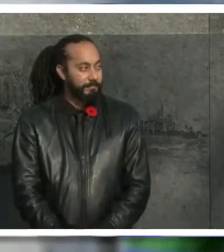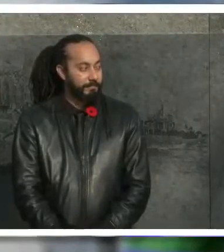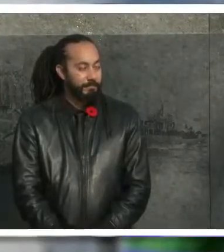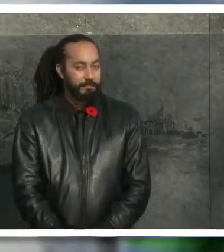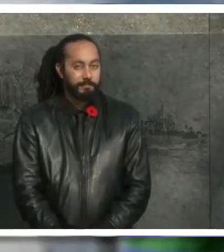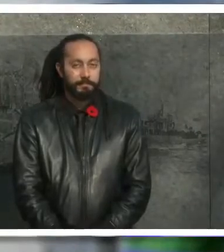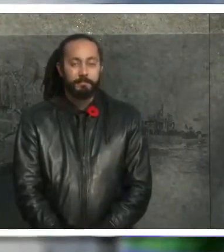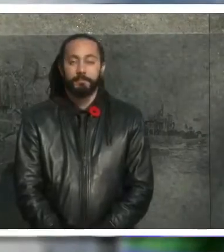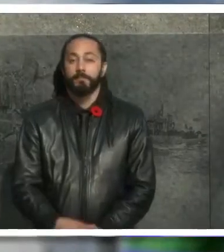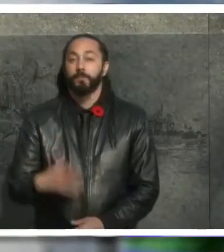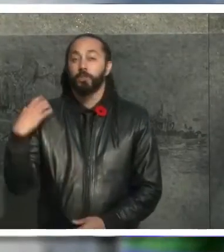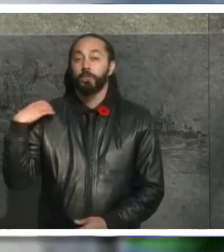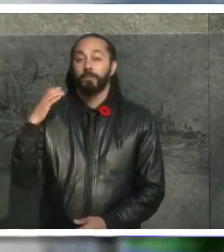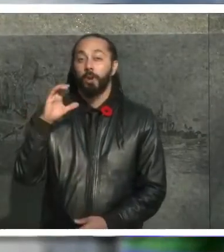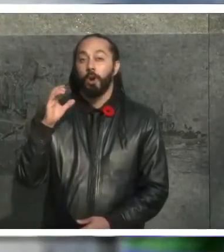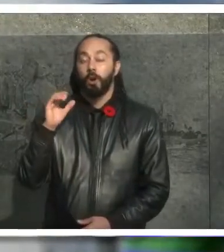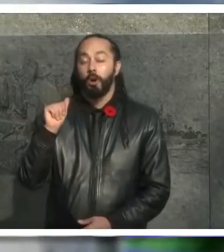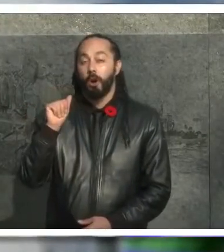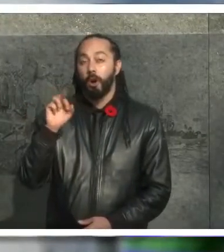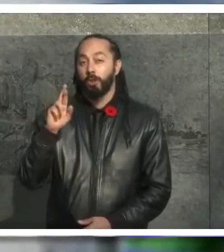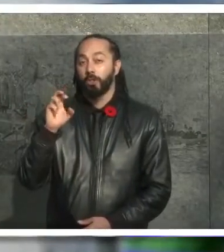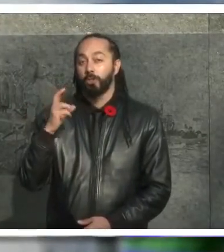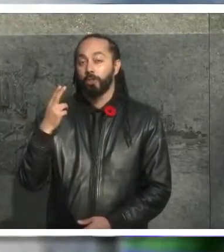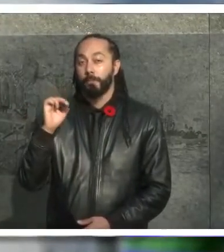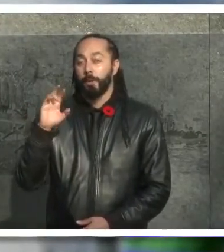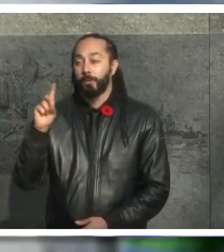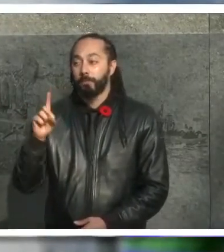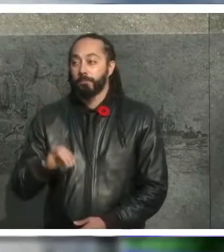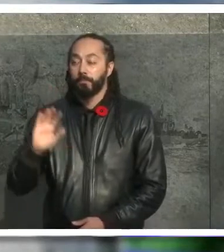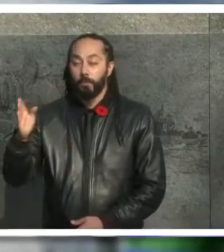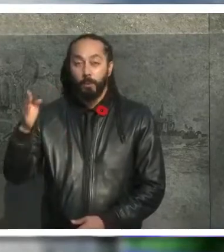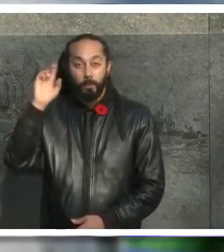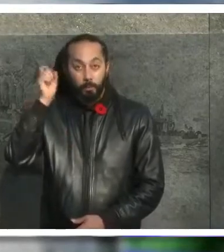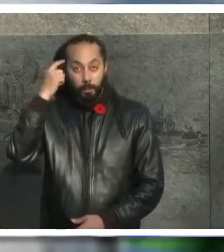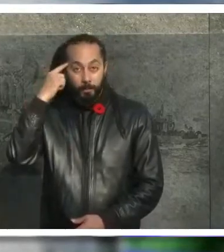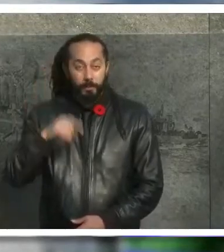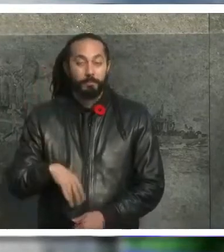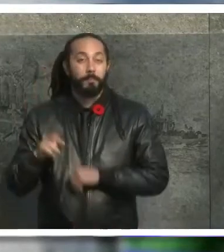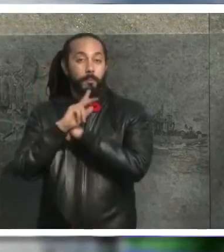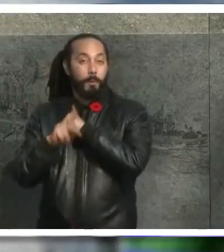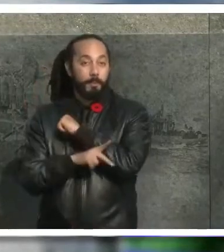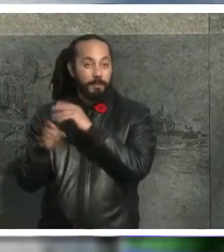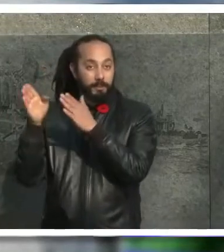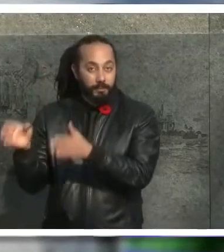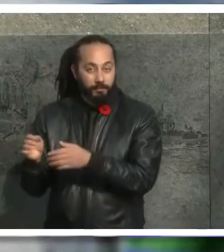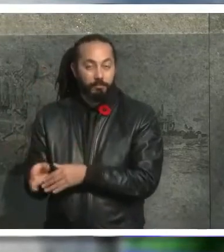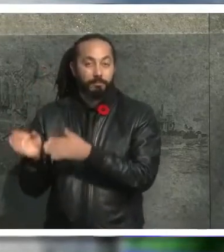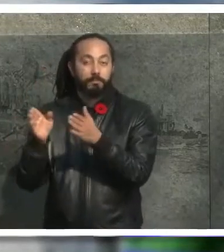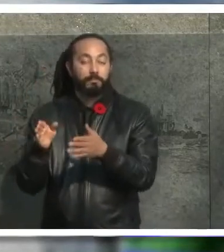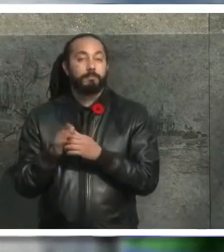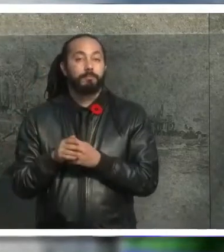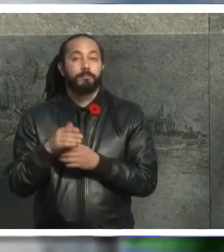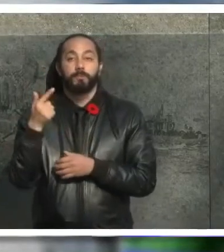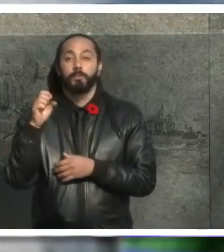Chief Archibald, premier, parliamentarians, Brigadier General , veterans